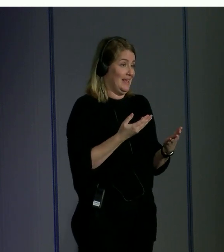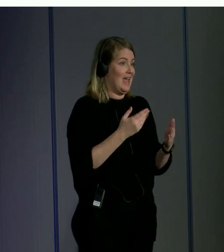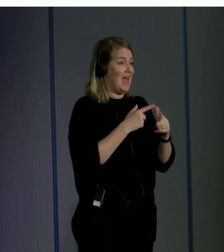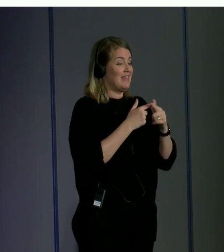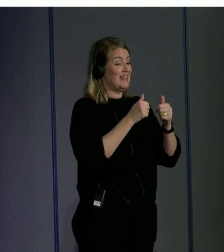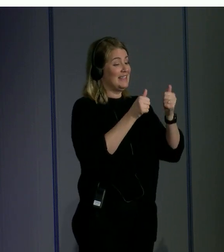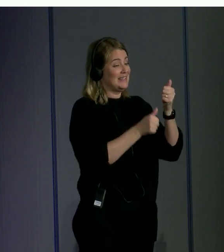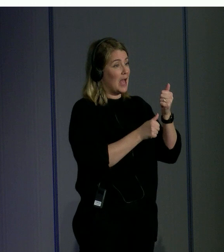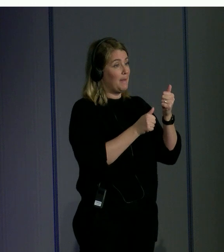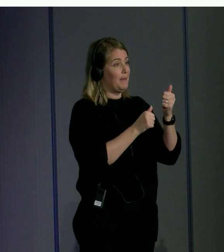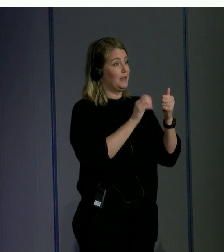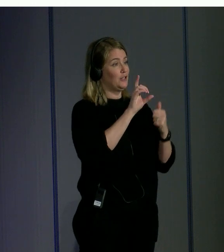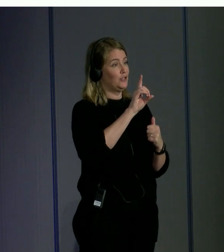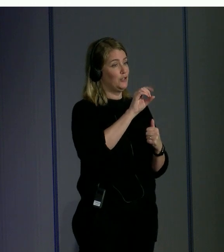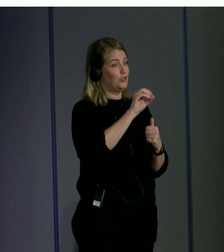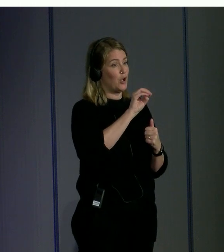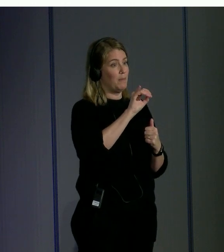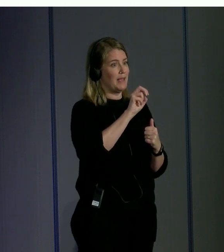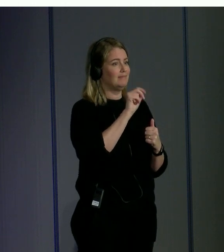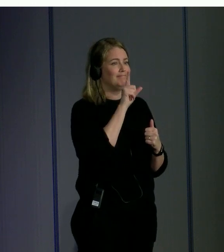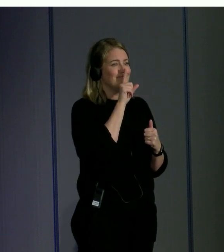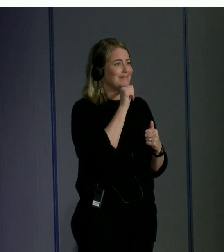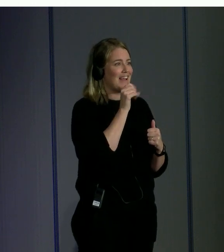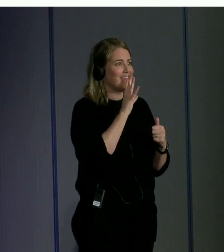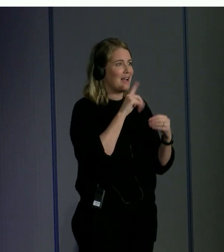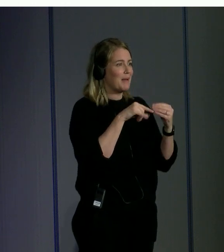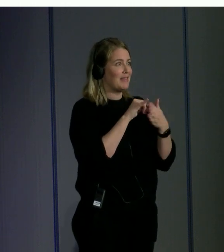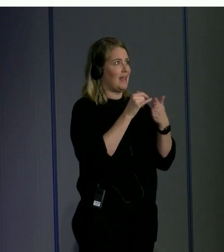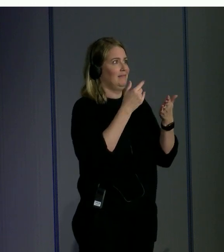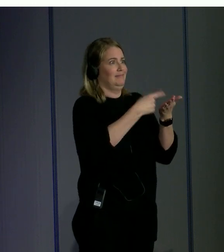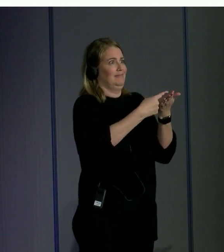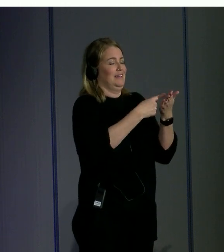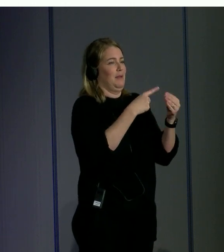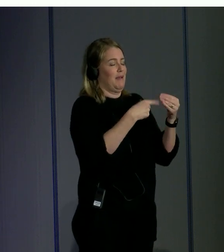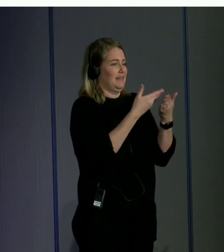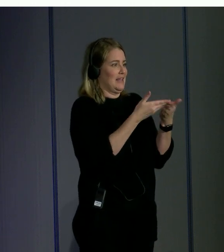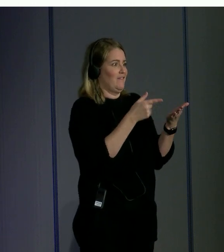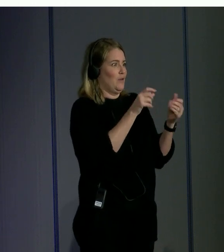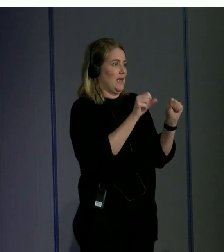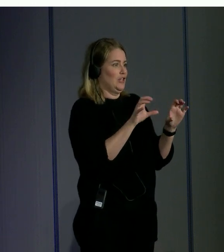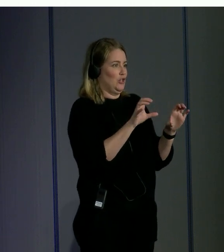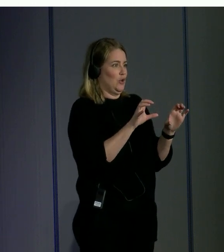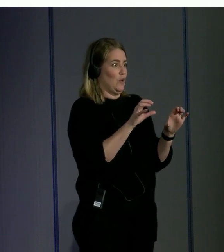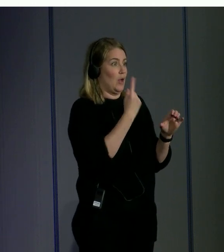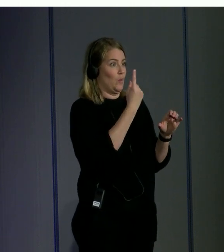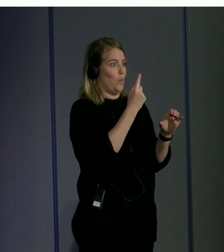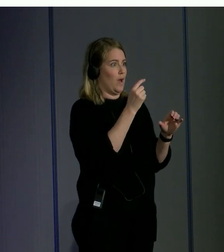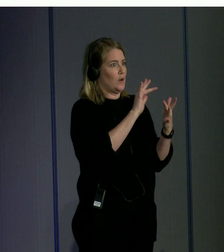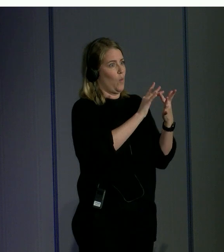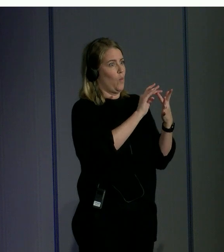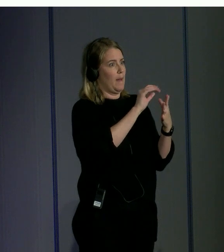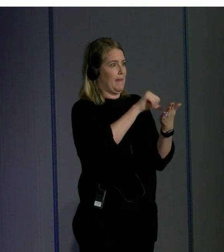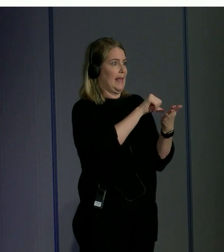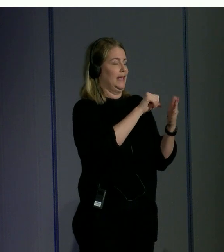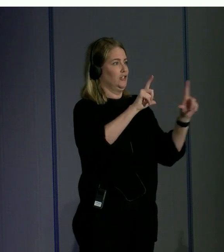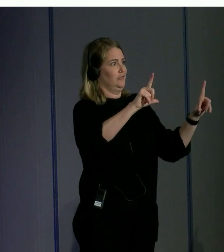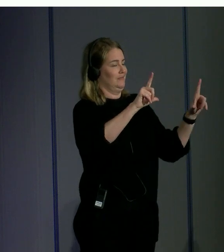We haven't started talking about sub-domains yet. We're just talking about stuff you can do on a singular webpage, let alone the tools